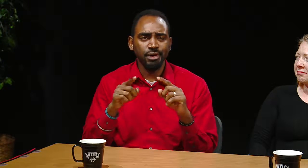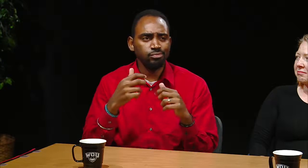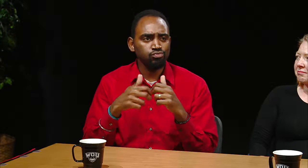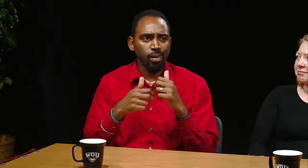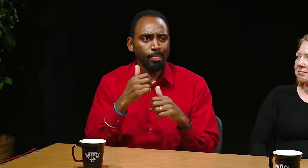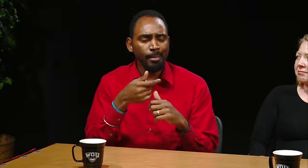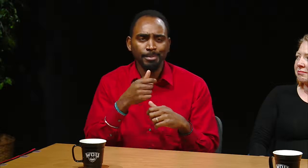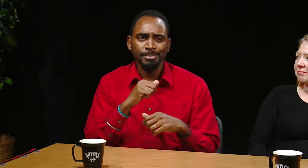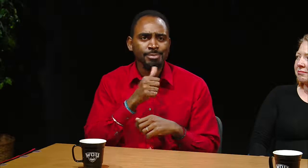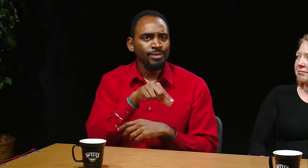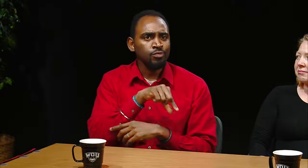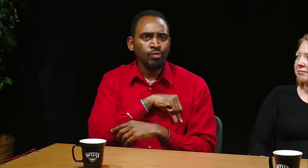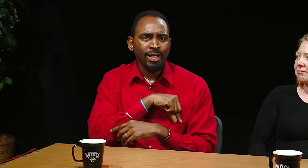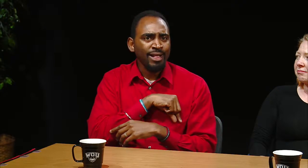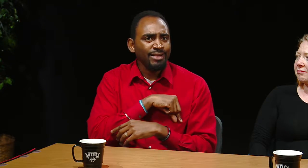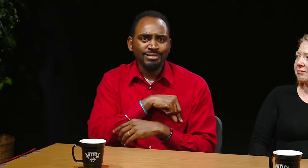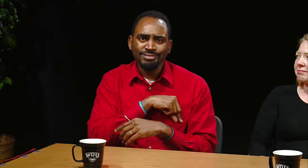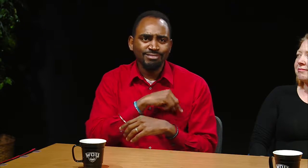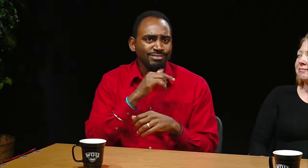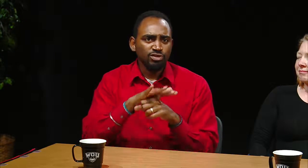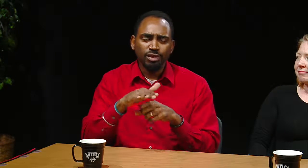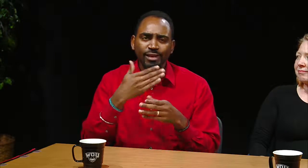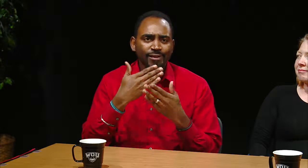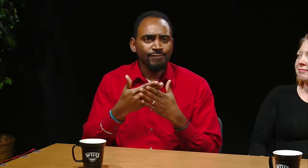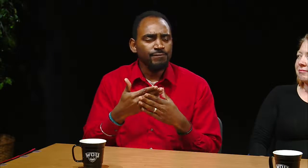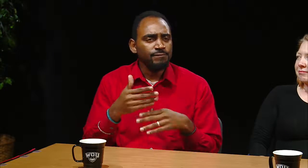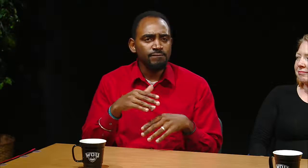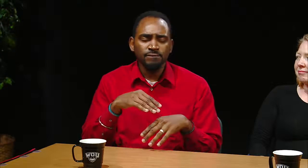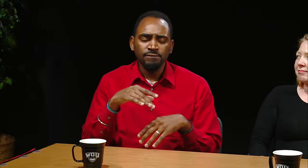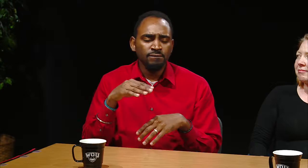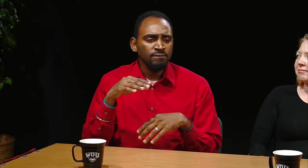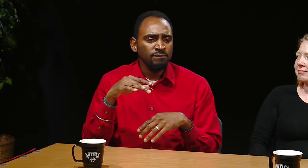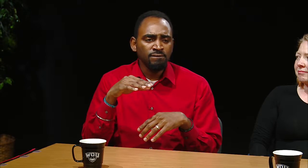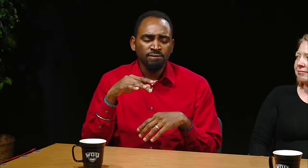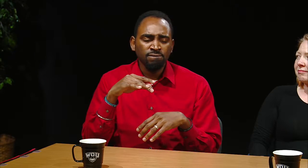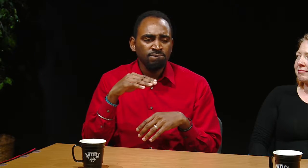also we encountered a barrier there that we had to learn and work through,